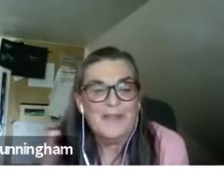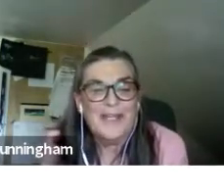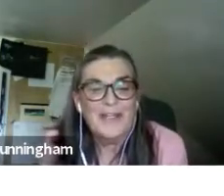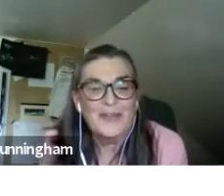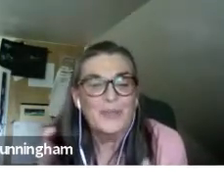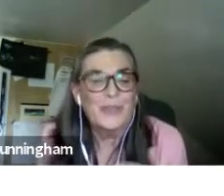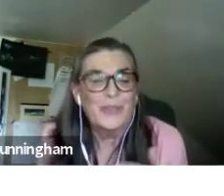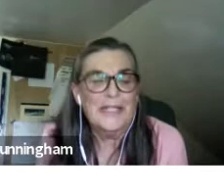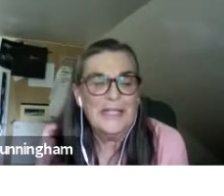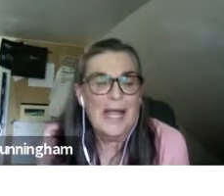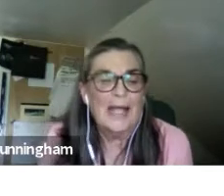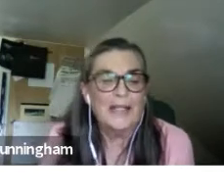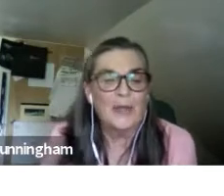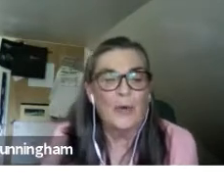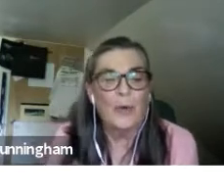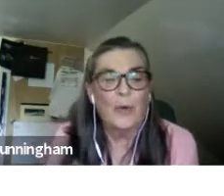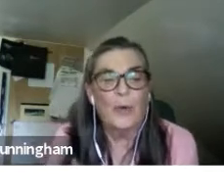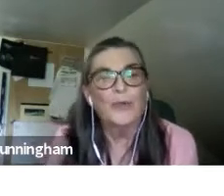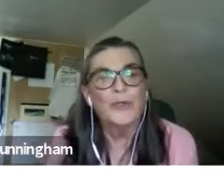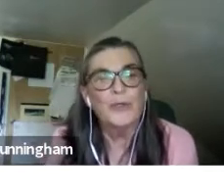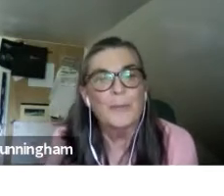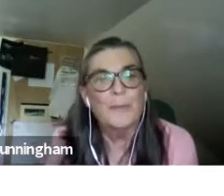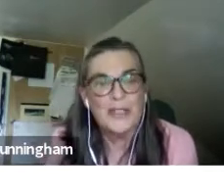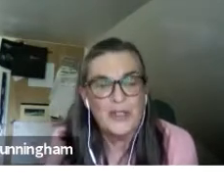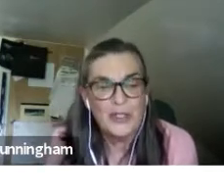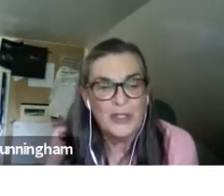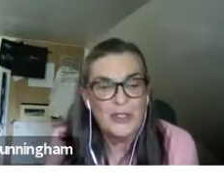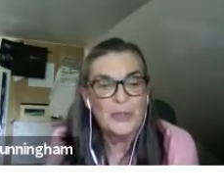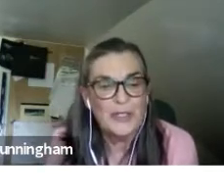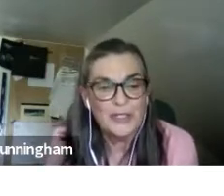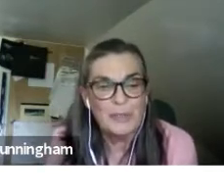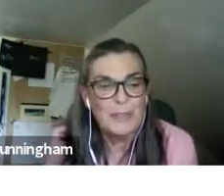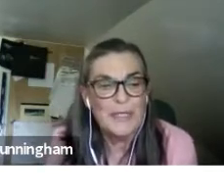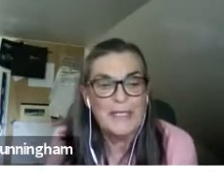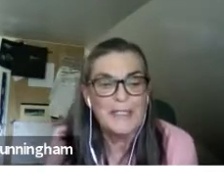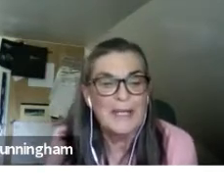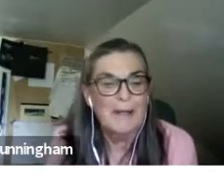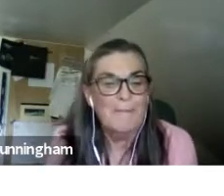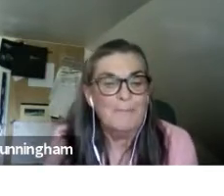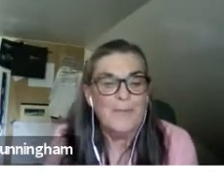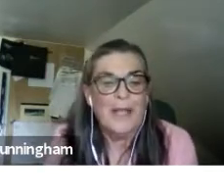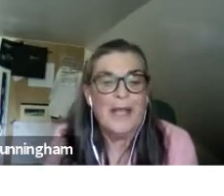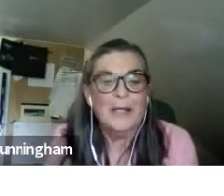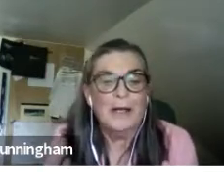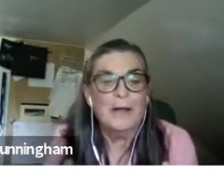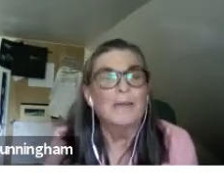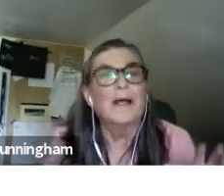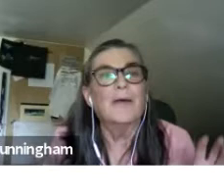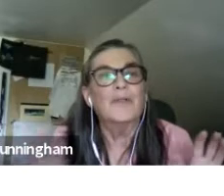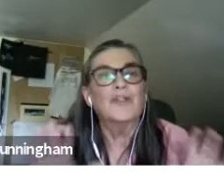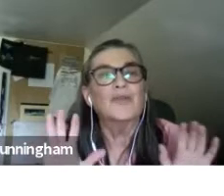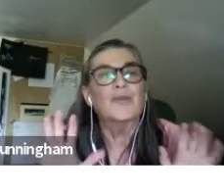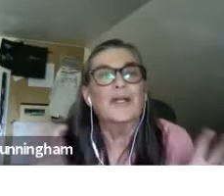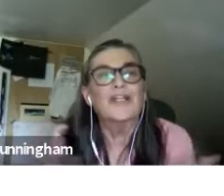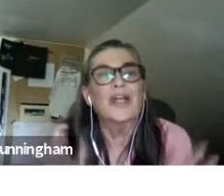It really adds a whole new dimension to this piece. I just want to shout out